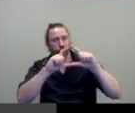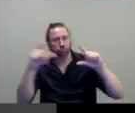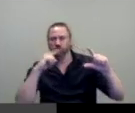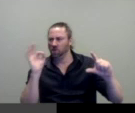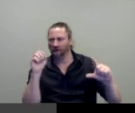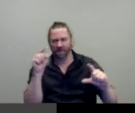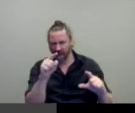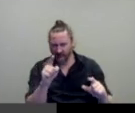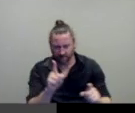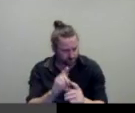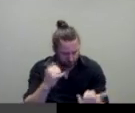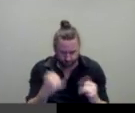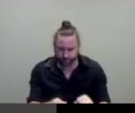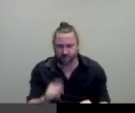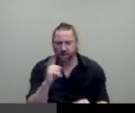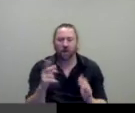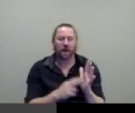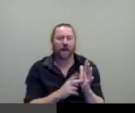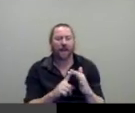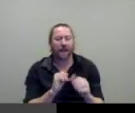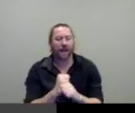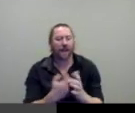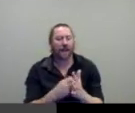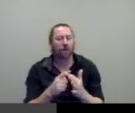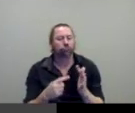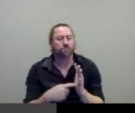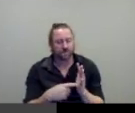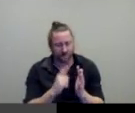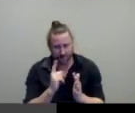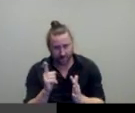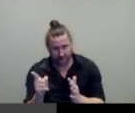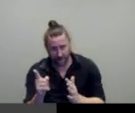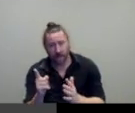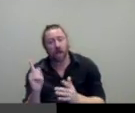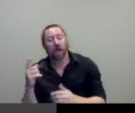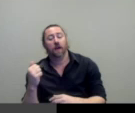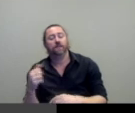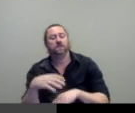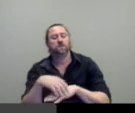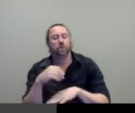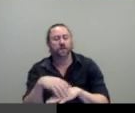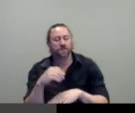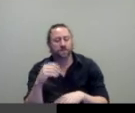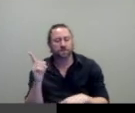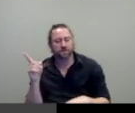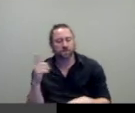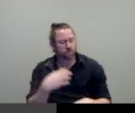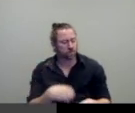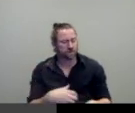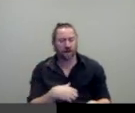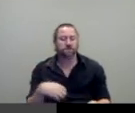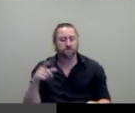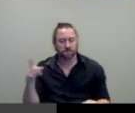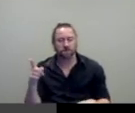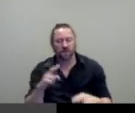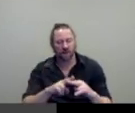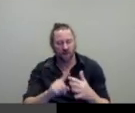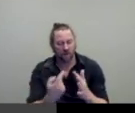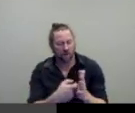Magritte is drawing here on the ideas of the Swiss linguist Ferdinand de Saussure to exploit his